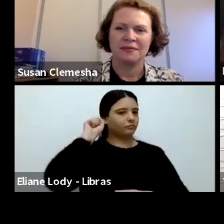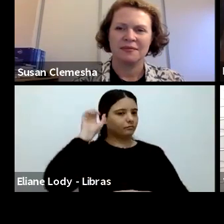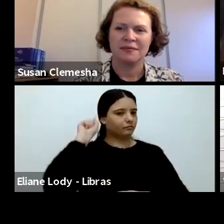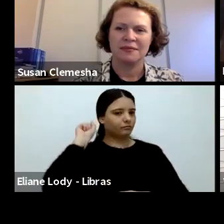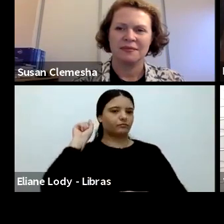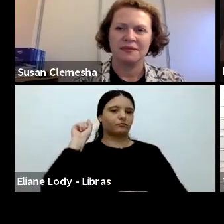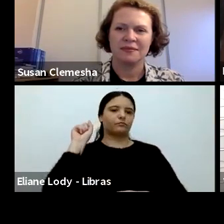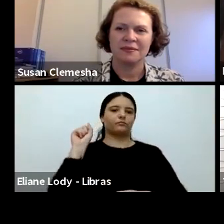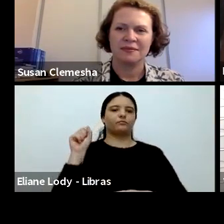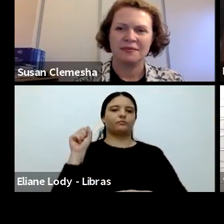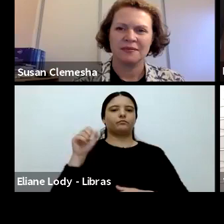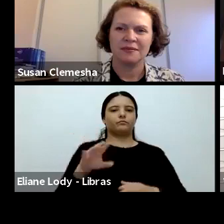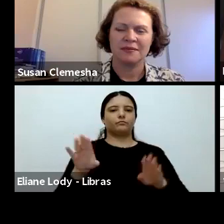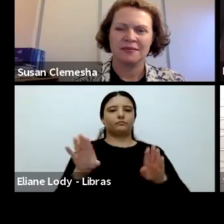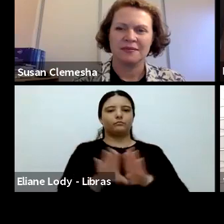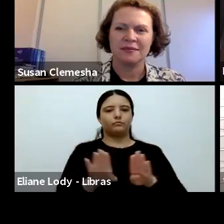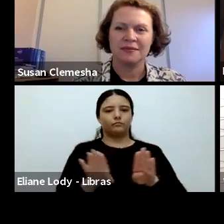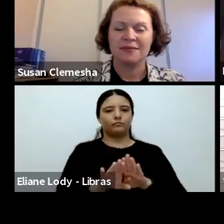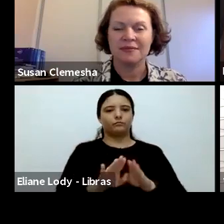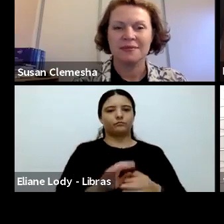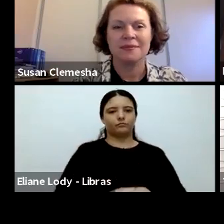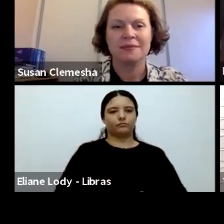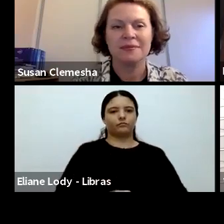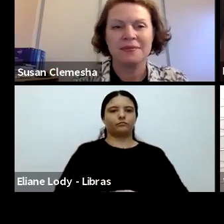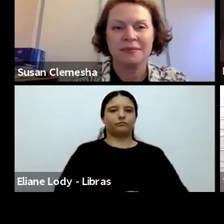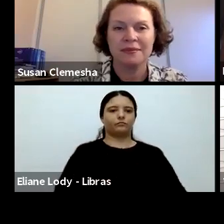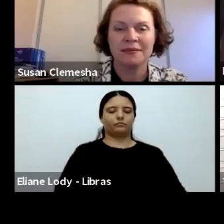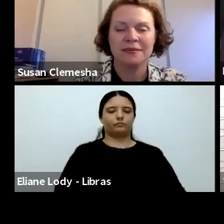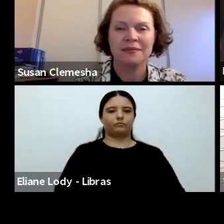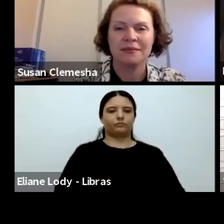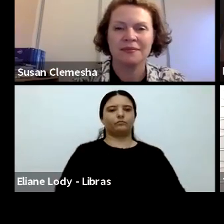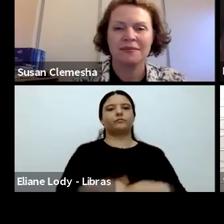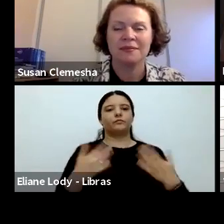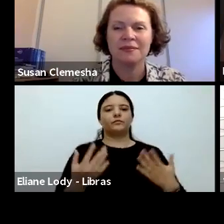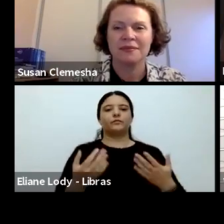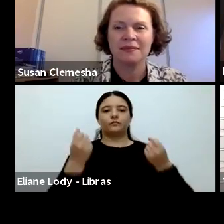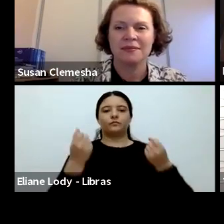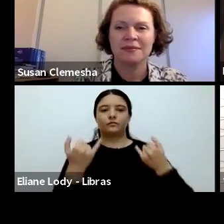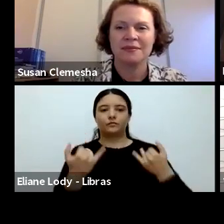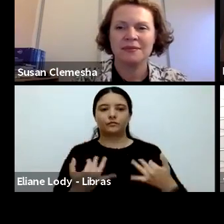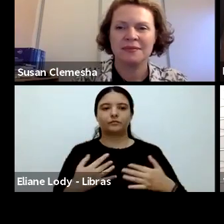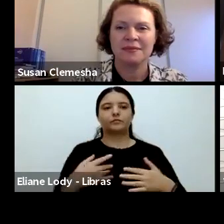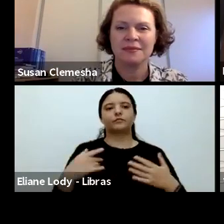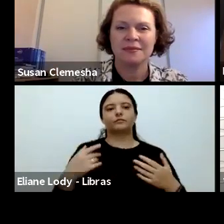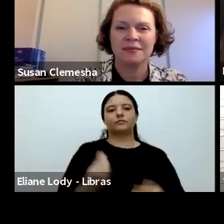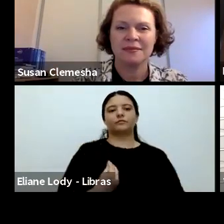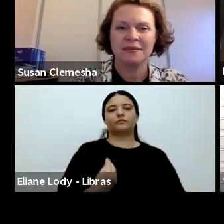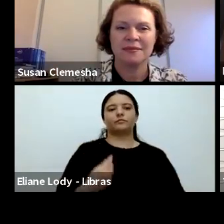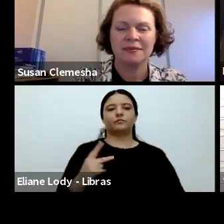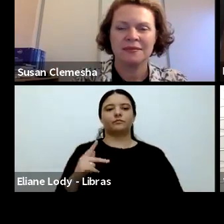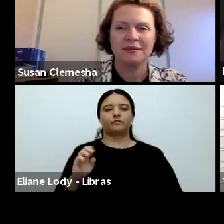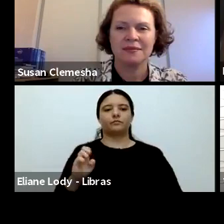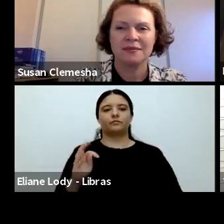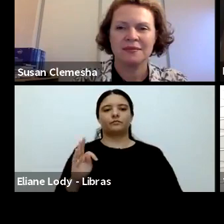So. I'm going to share a little bit. it of about Peter, so it of about Peter. So, Peter of about Peter. So Peter is